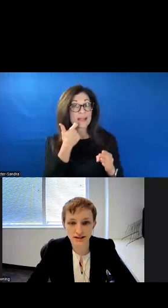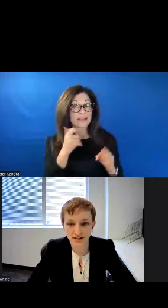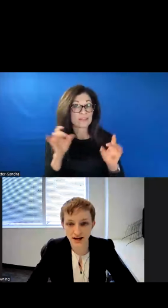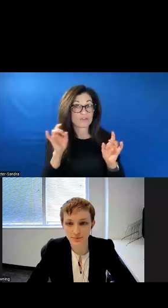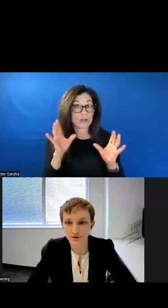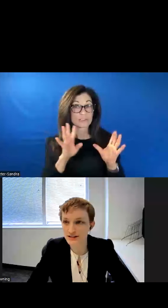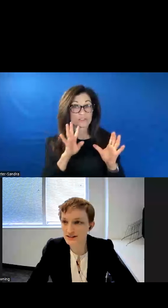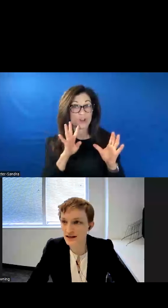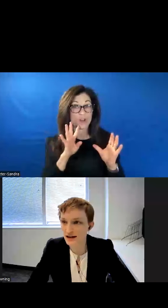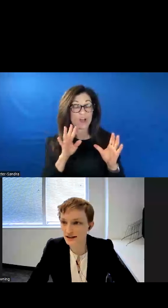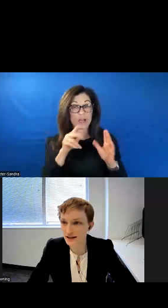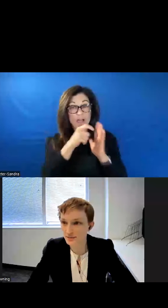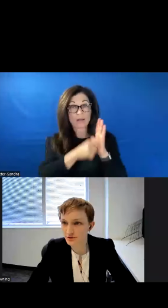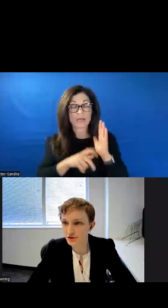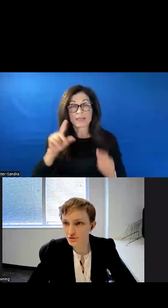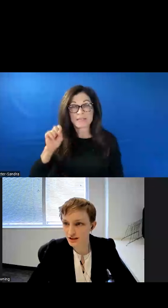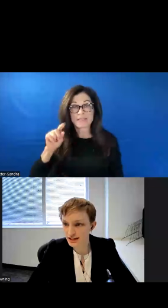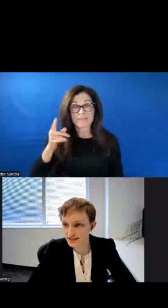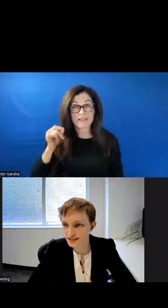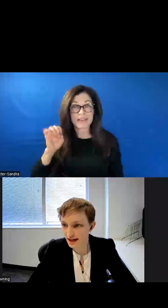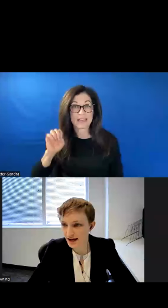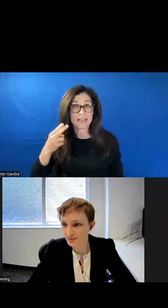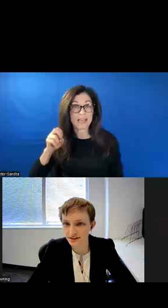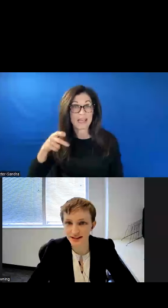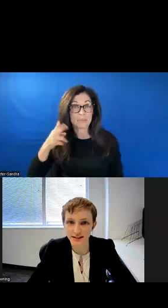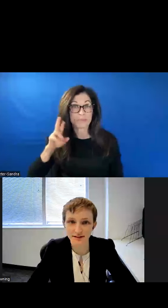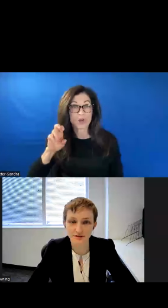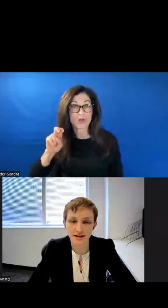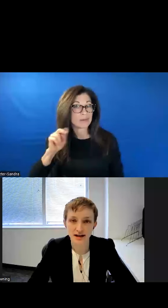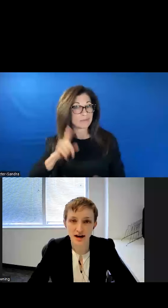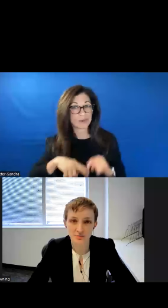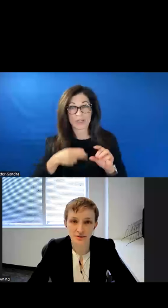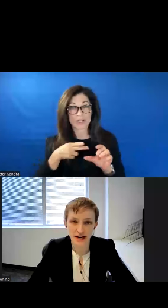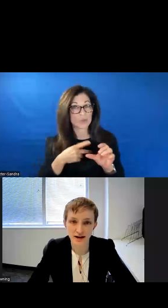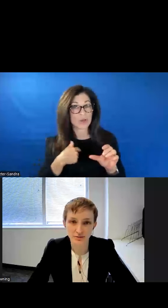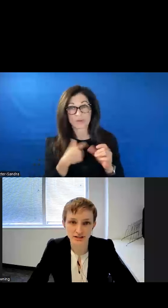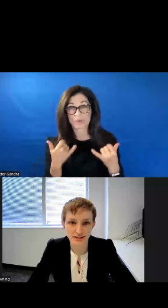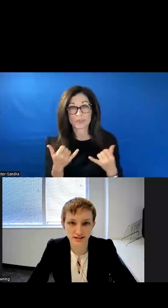STEPHANIE HEPBURN IS NOT ABLE TO JOIN US TODAY, BUT I WANT TO